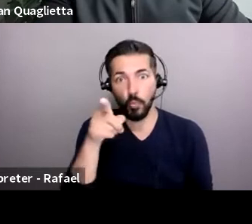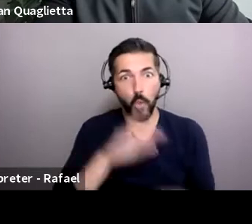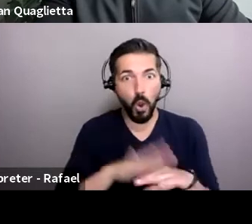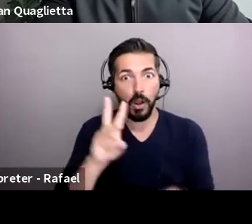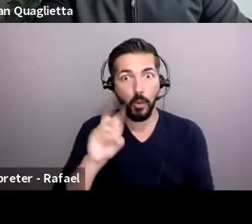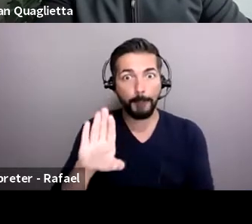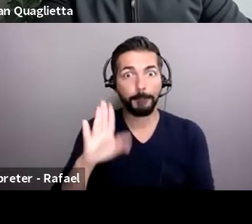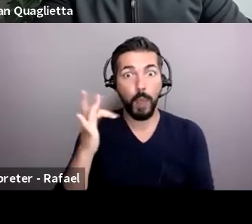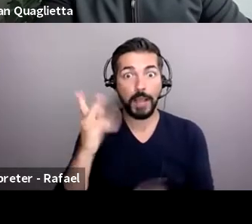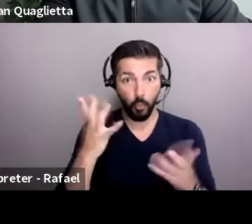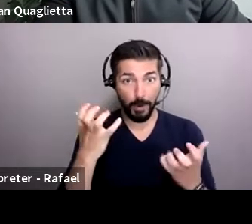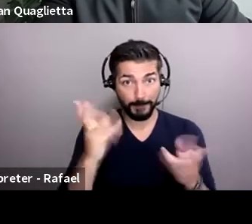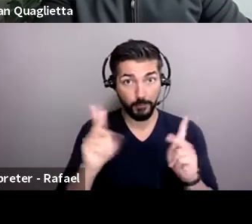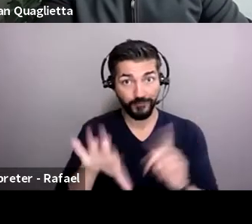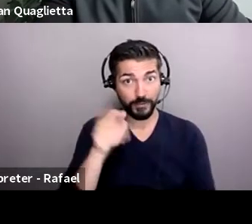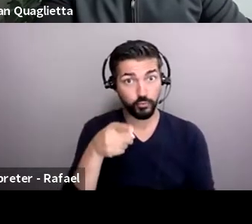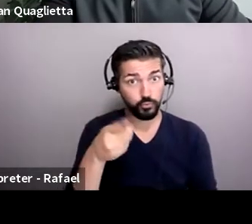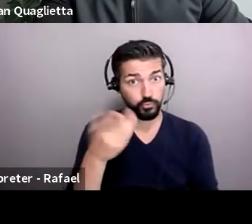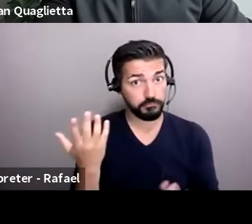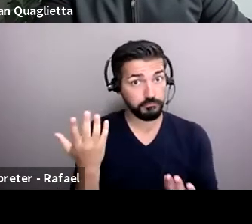to be discovered? You want people to find you through search?